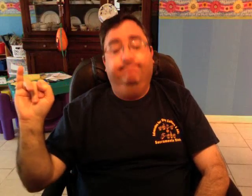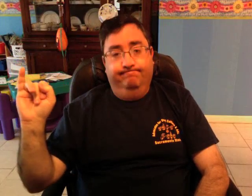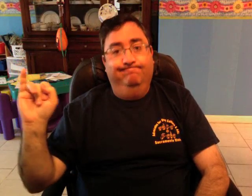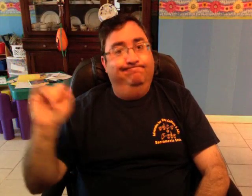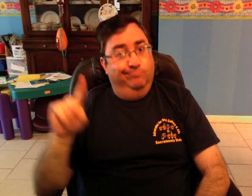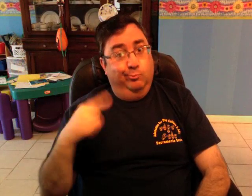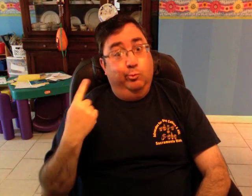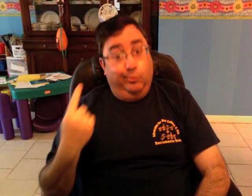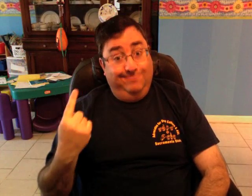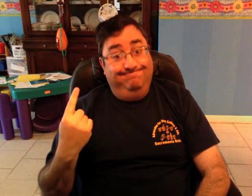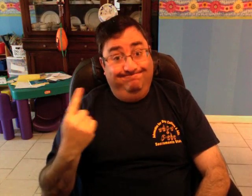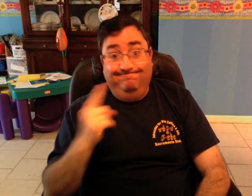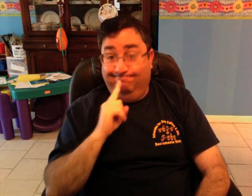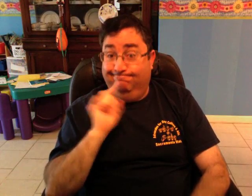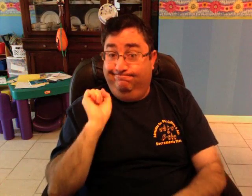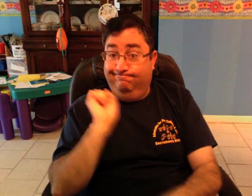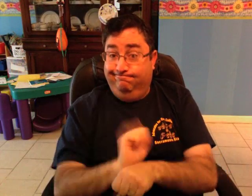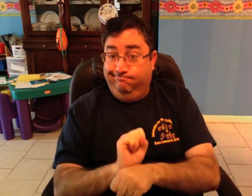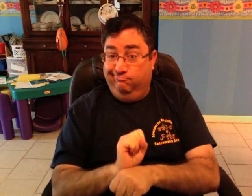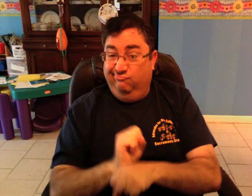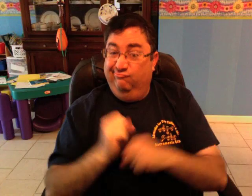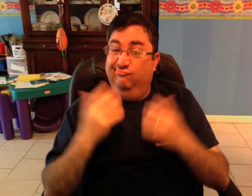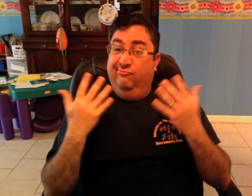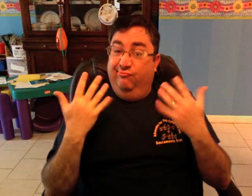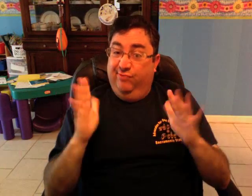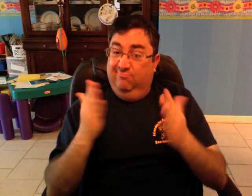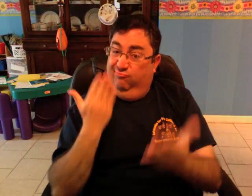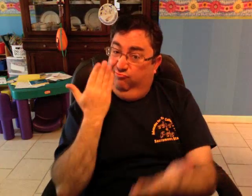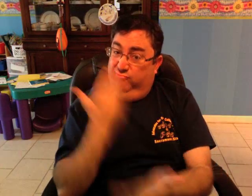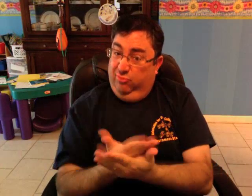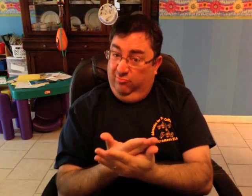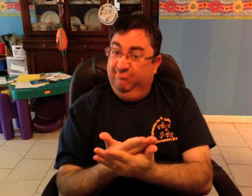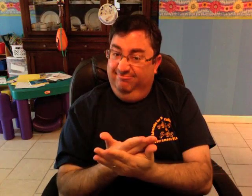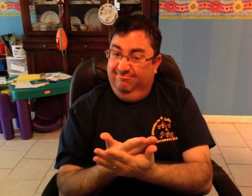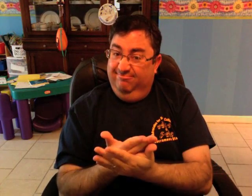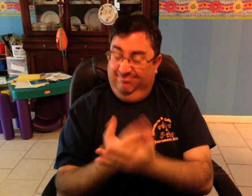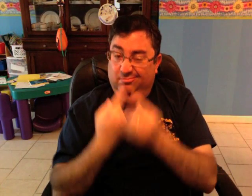is the only one that has been proven to work!